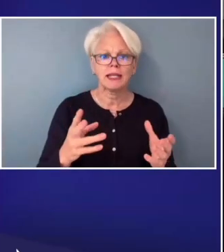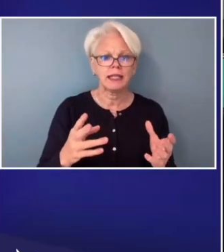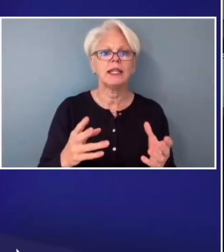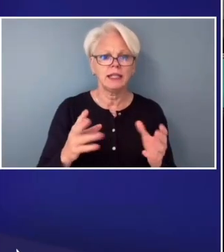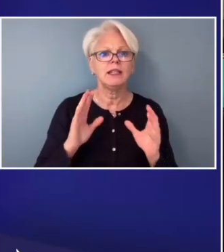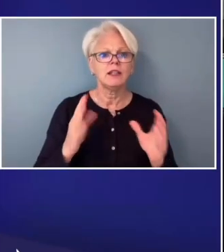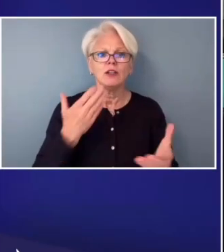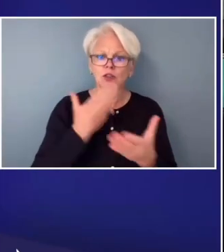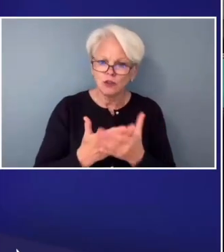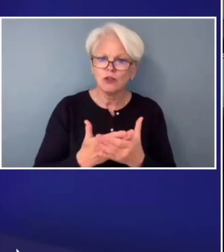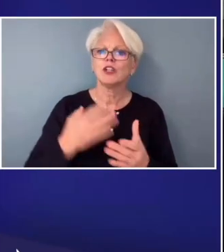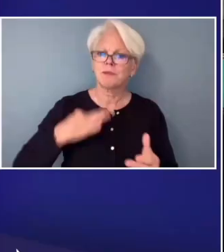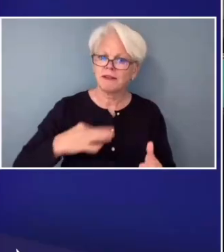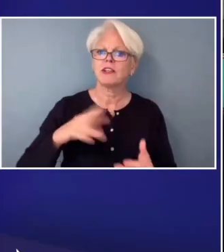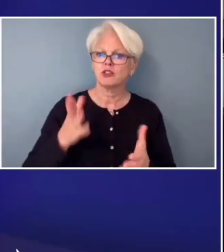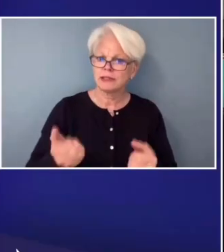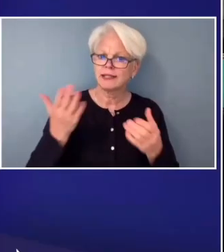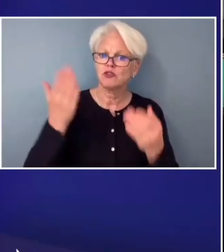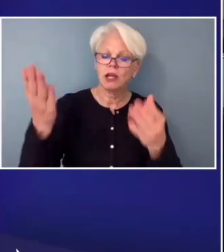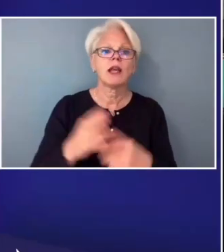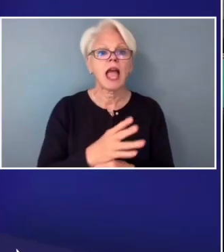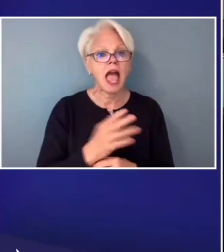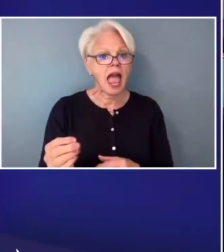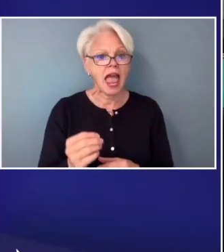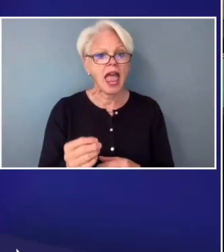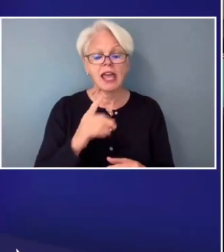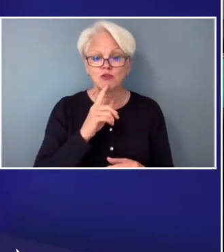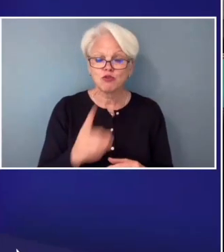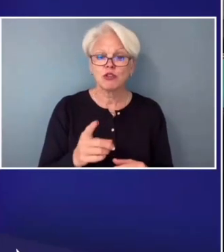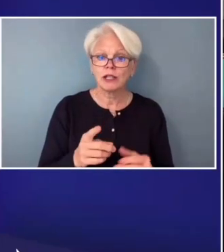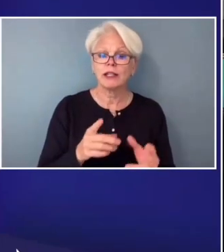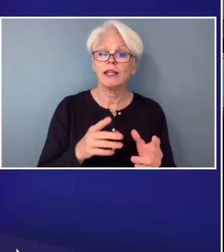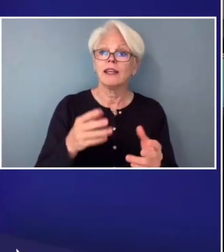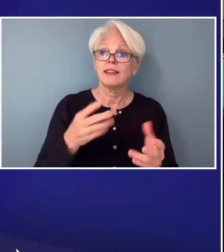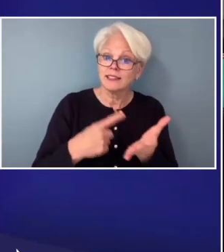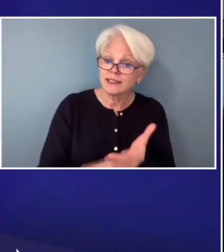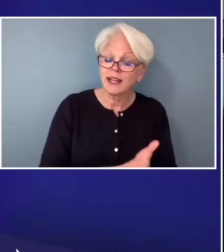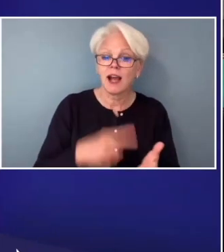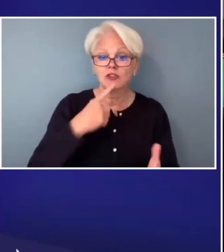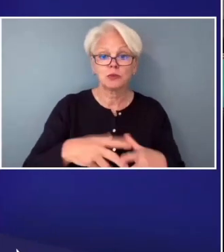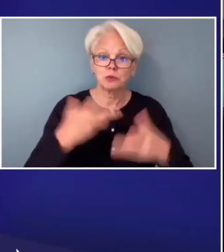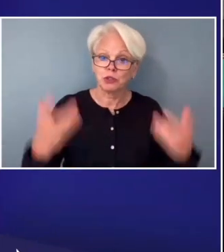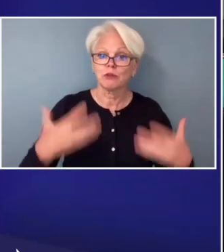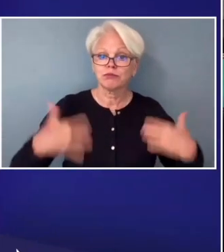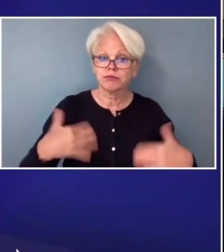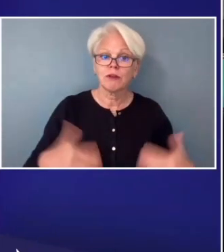You know, and very robust and informative discussions. I think we've proven that we can have productive